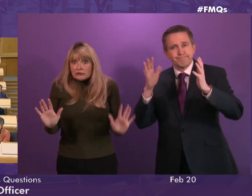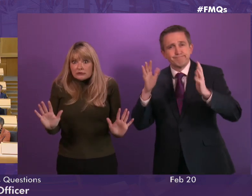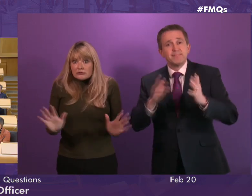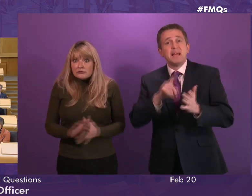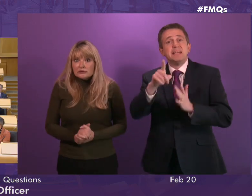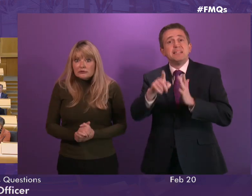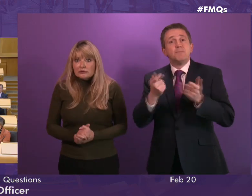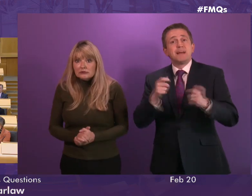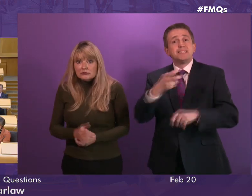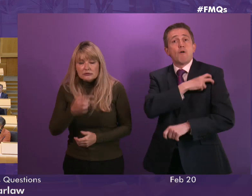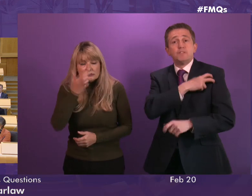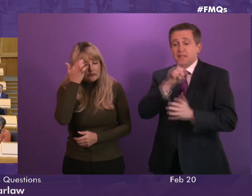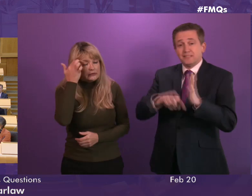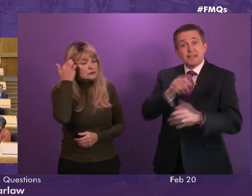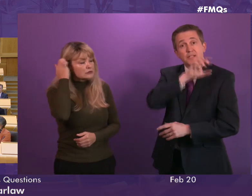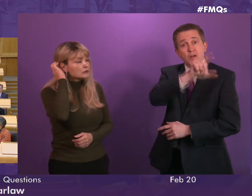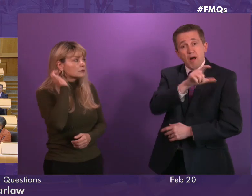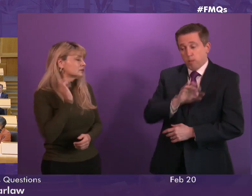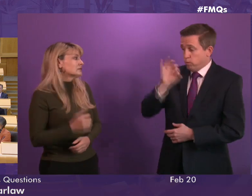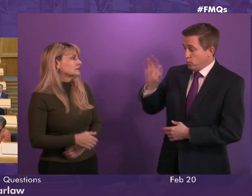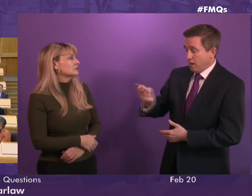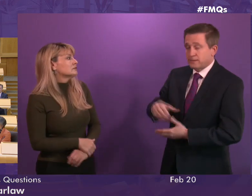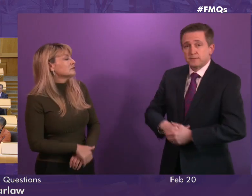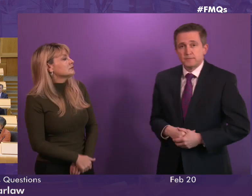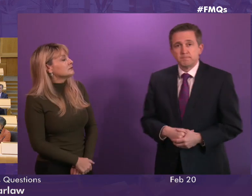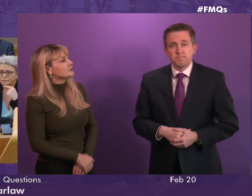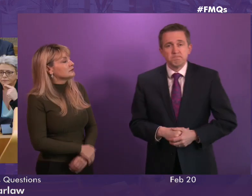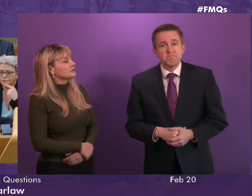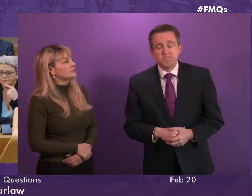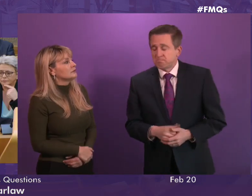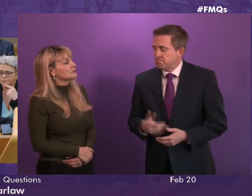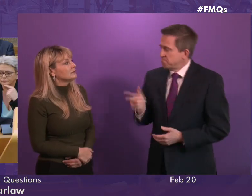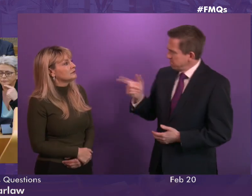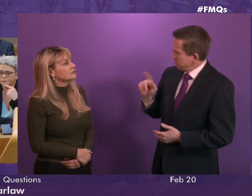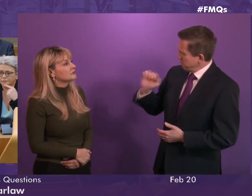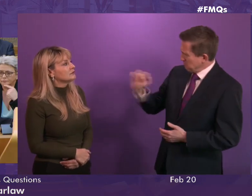Jackson Carlaw: The First Minister needs to get up to speed